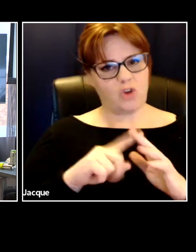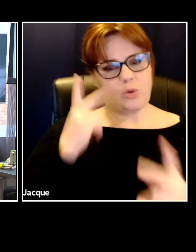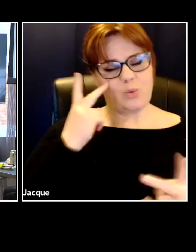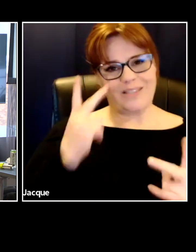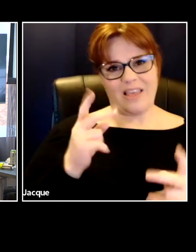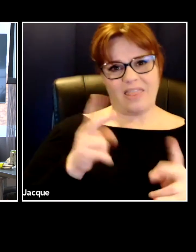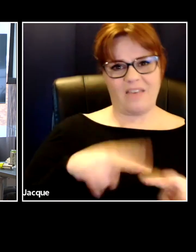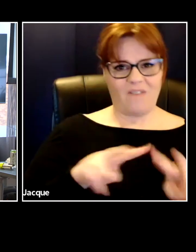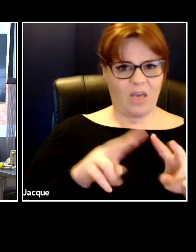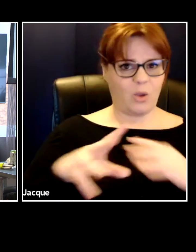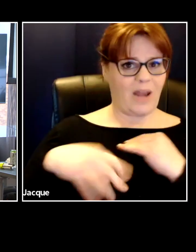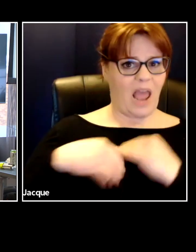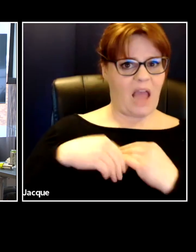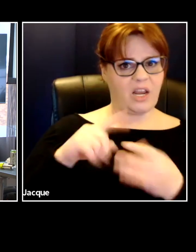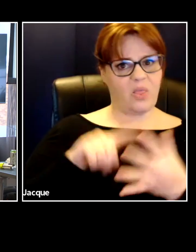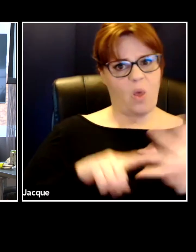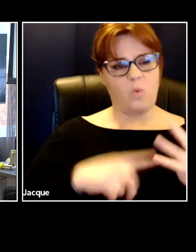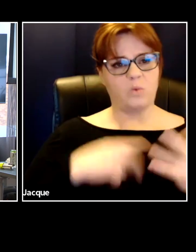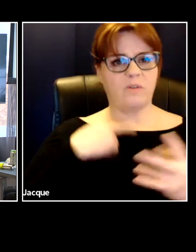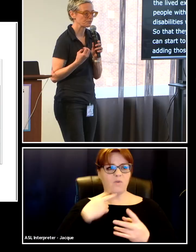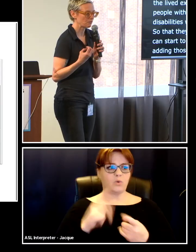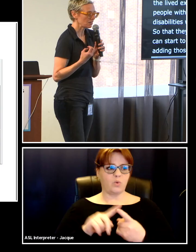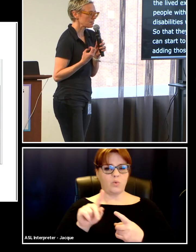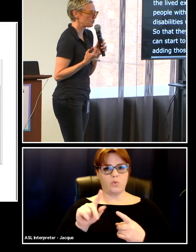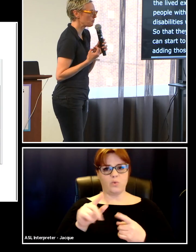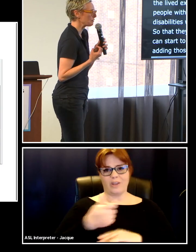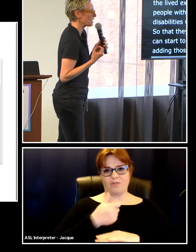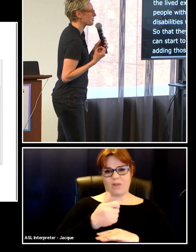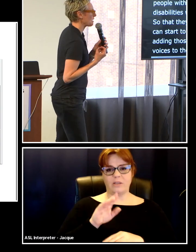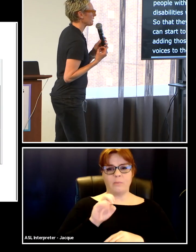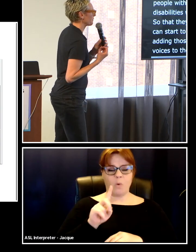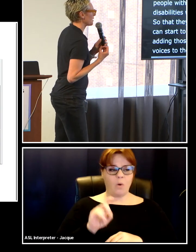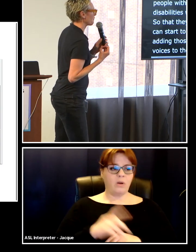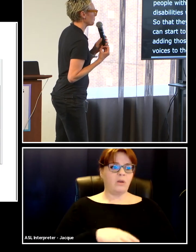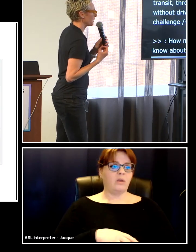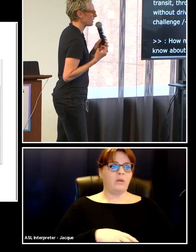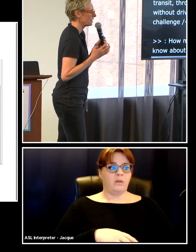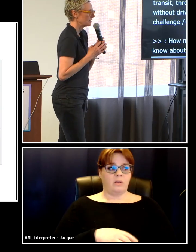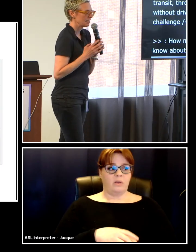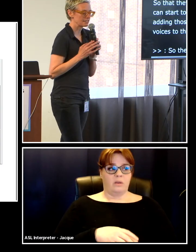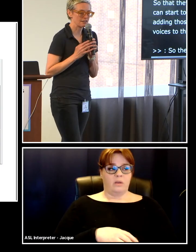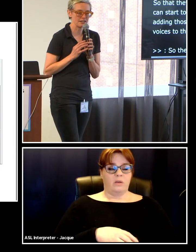those voices um to the transit board. So, the week without driving, if you're not familiar, it's an